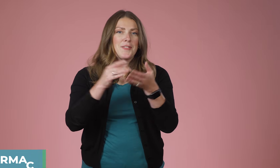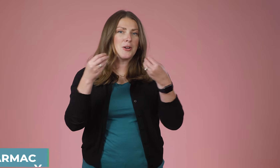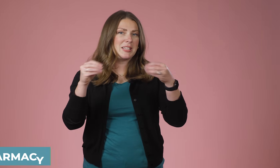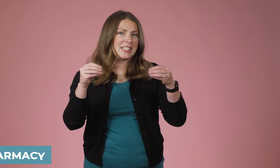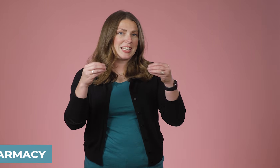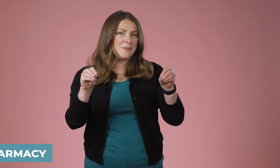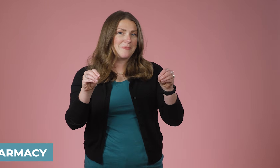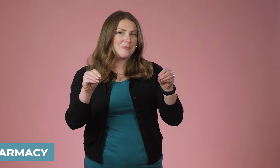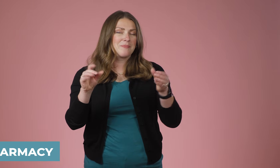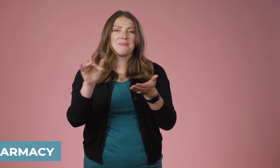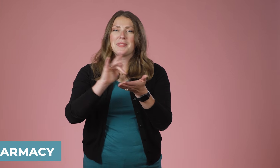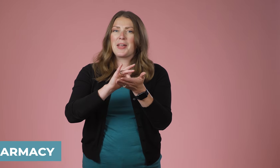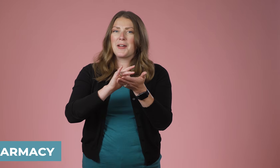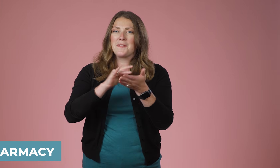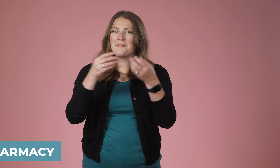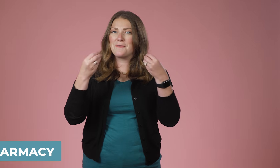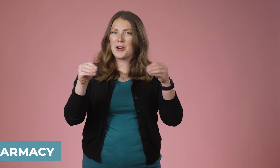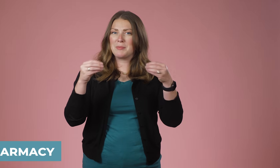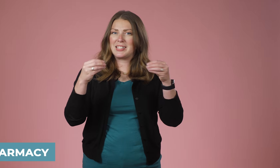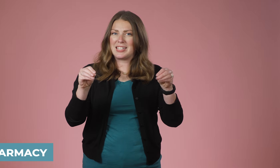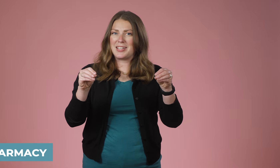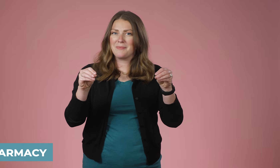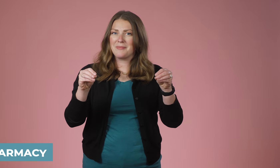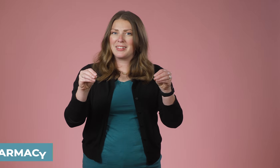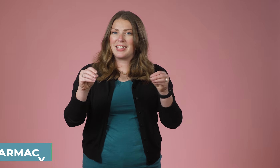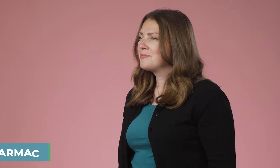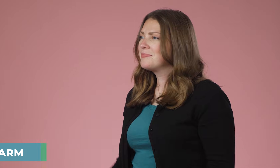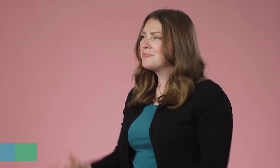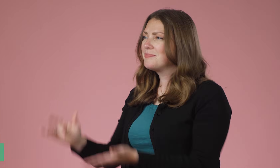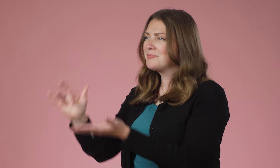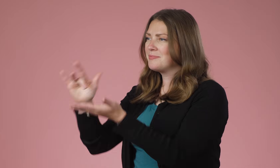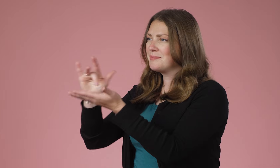Pharmacy. It's the sign.